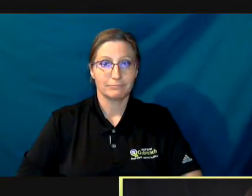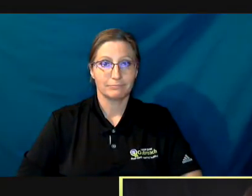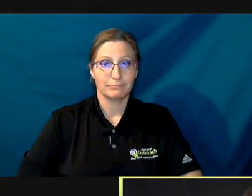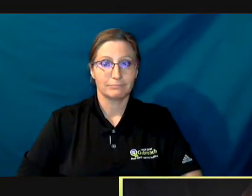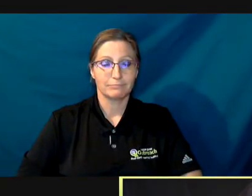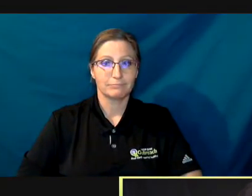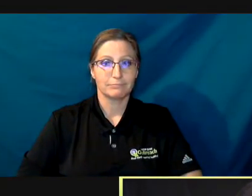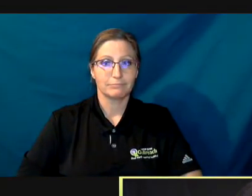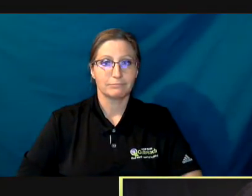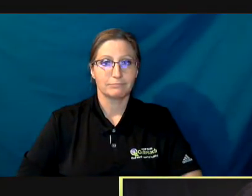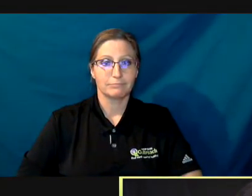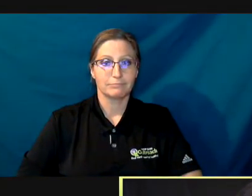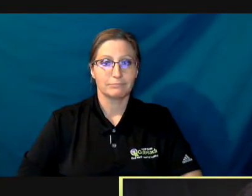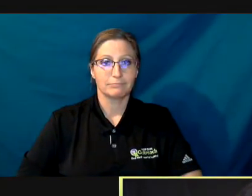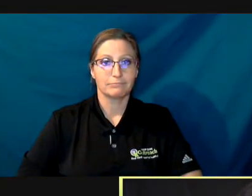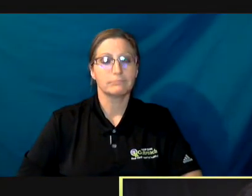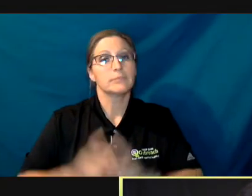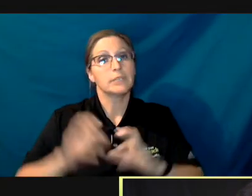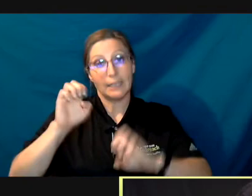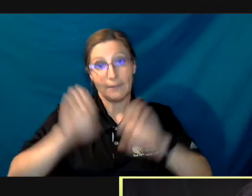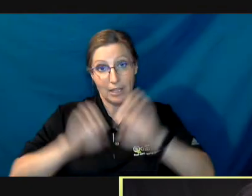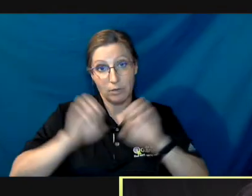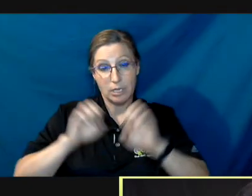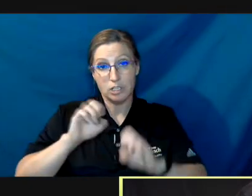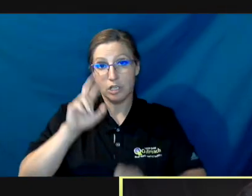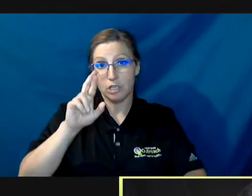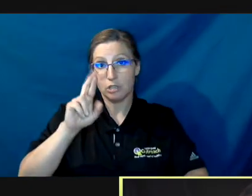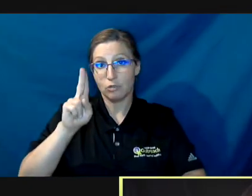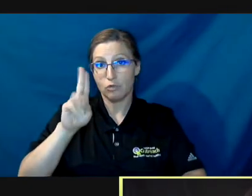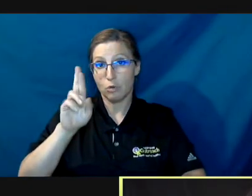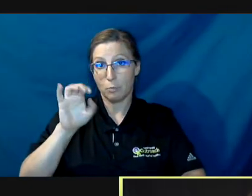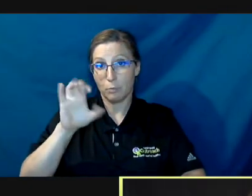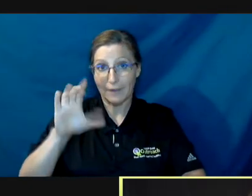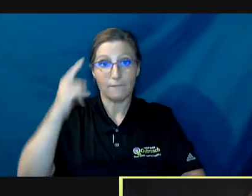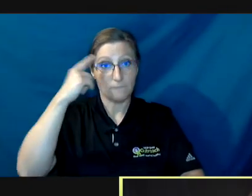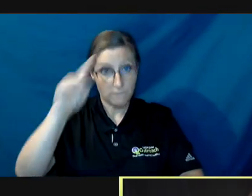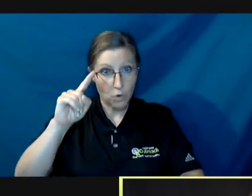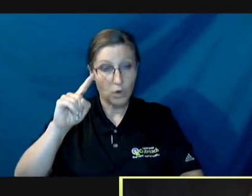The evaluation rubric for educational interpreters